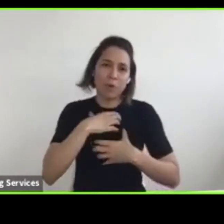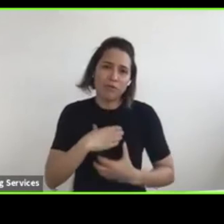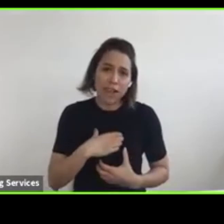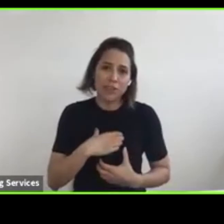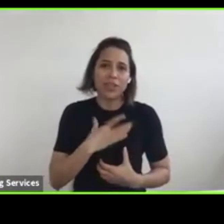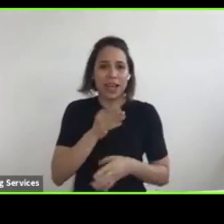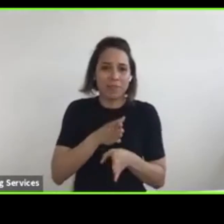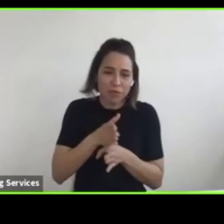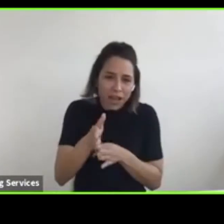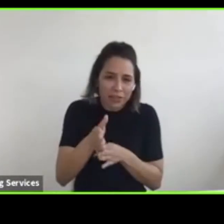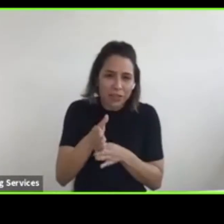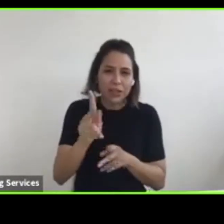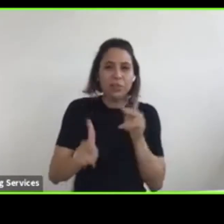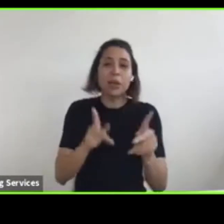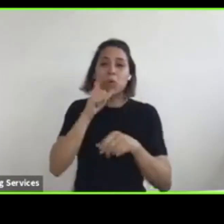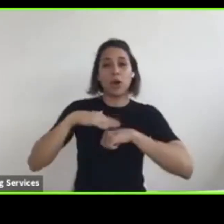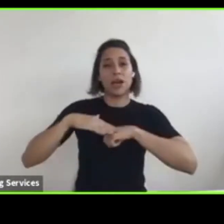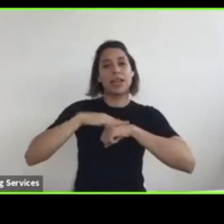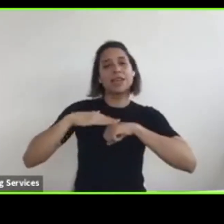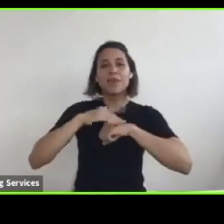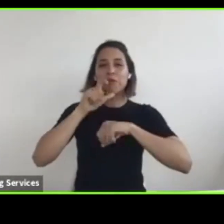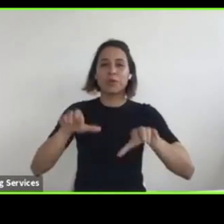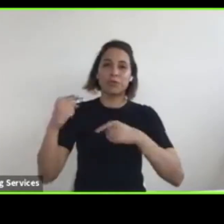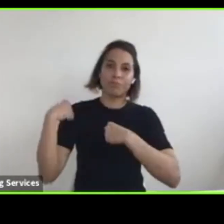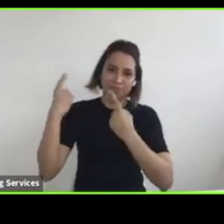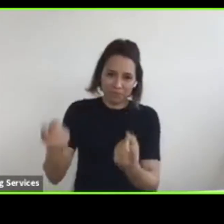LINEAGES AND PEOPLES. OUR SYMPOSIUM PROGRAMMING COMMITTEE,